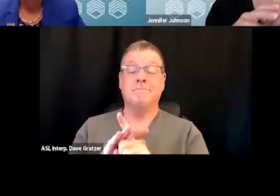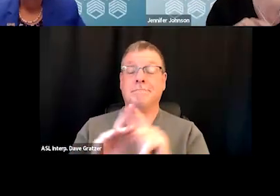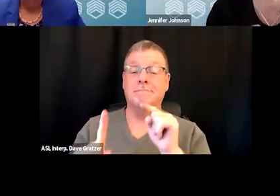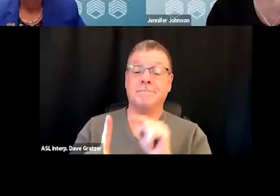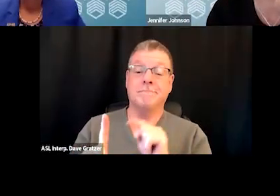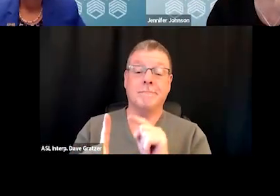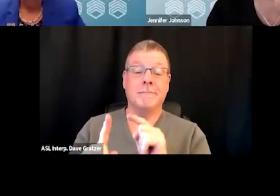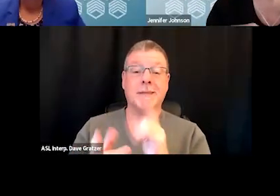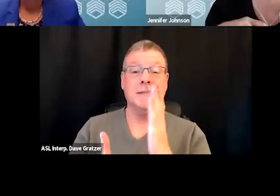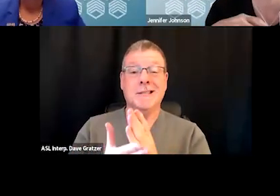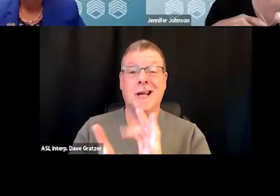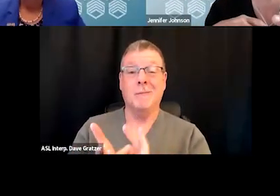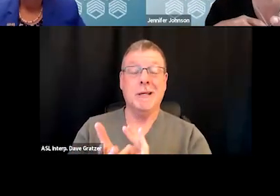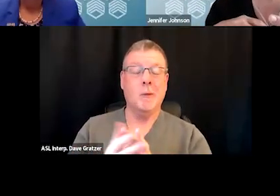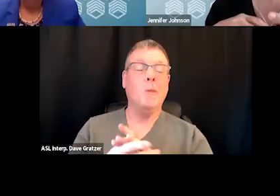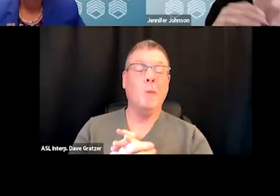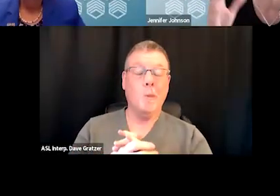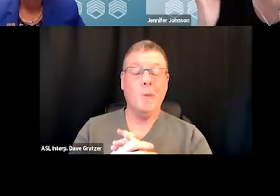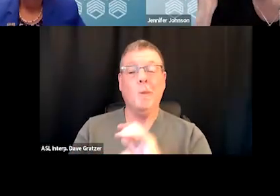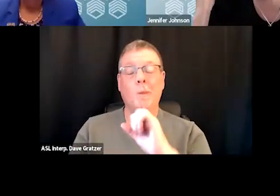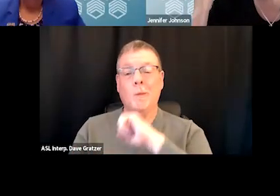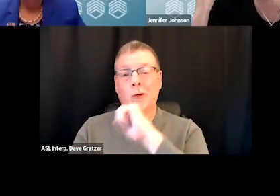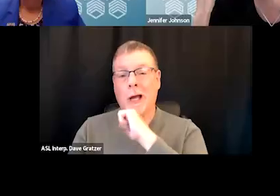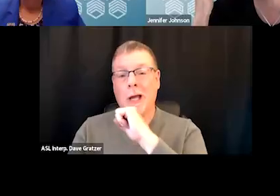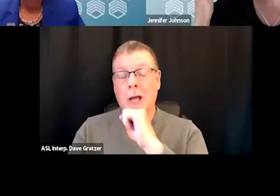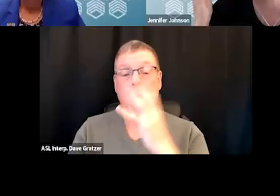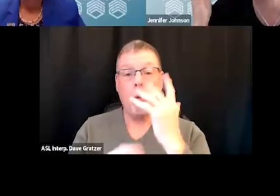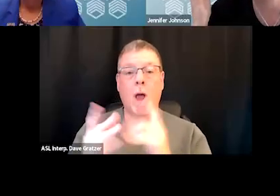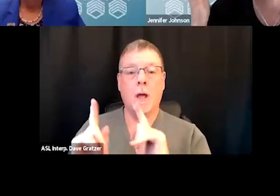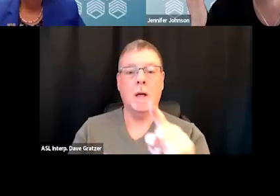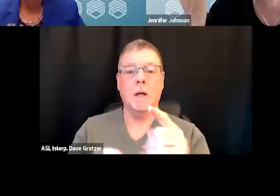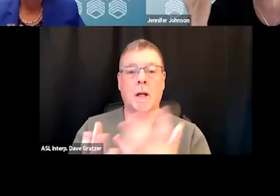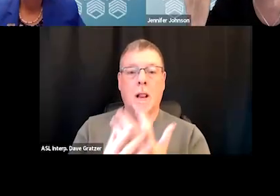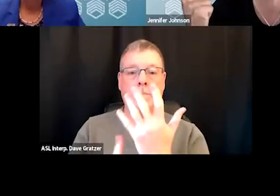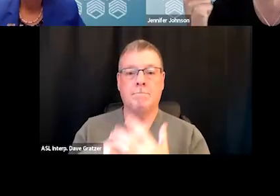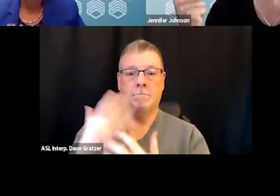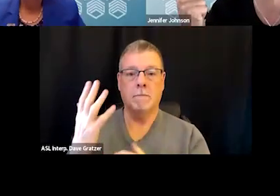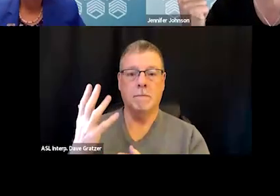was off of his medication and using crack because he wore gloves to court. We always knew.